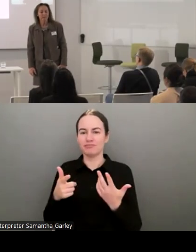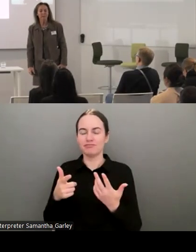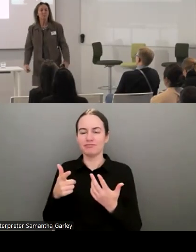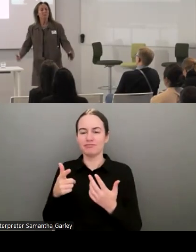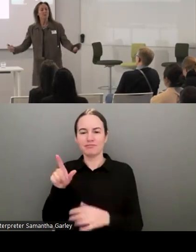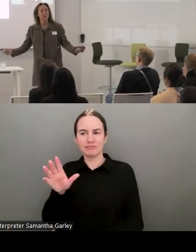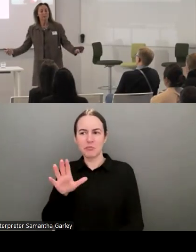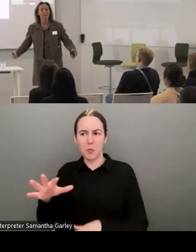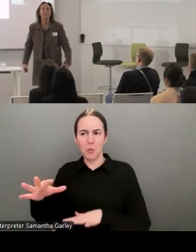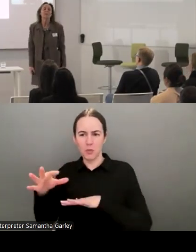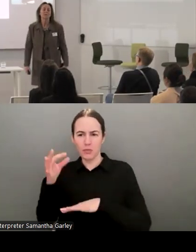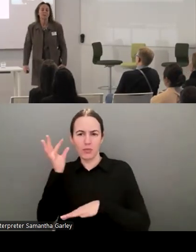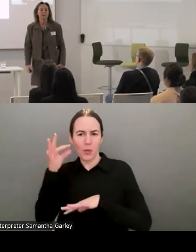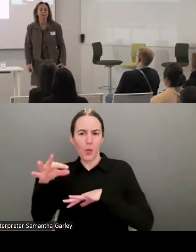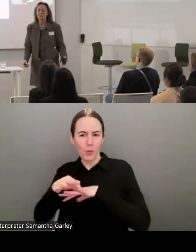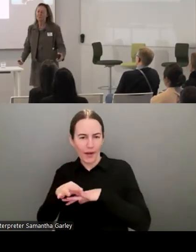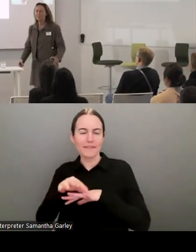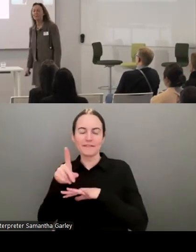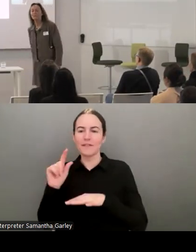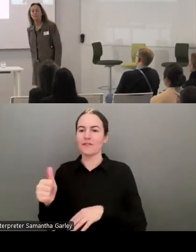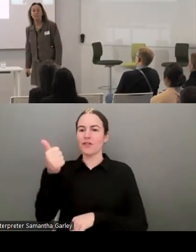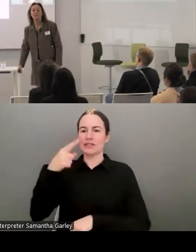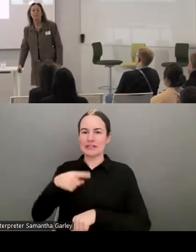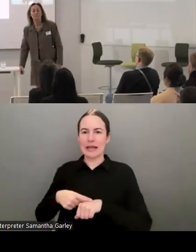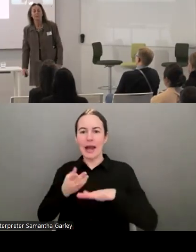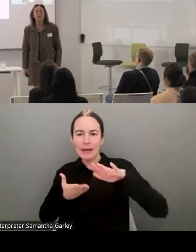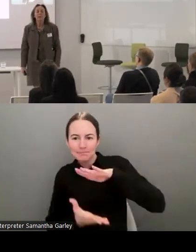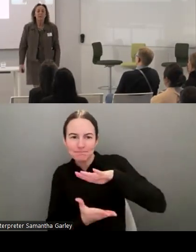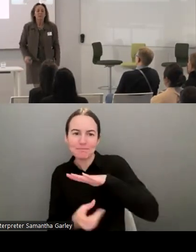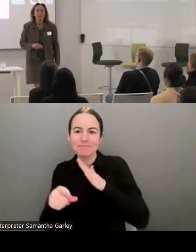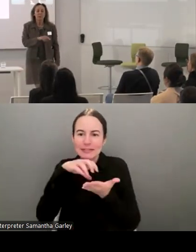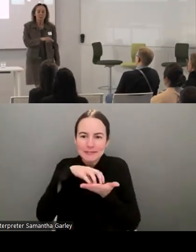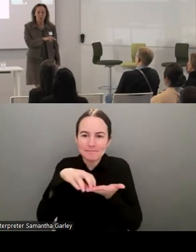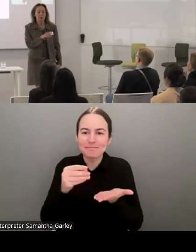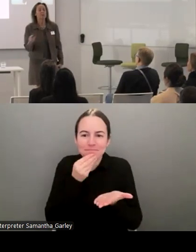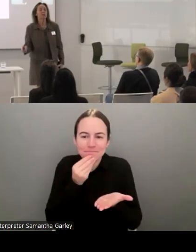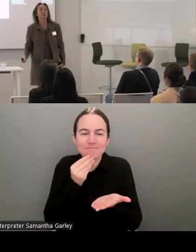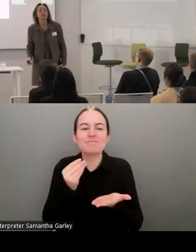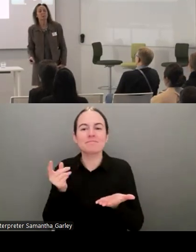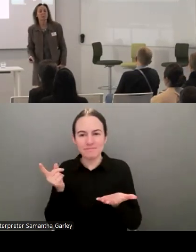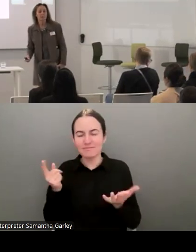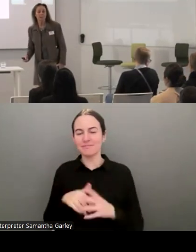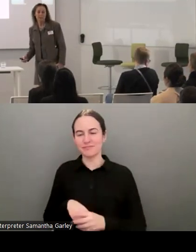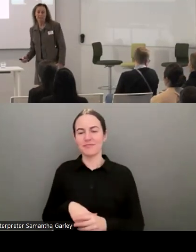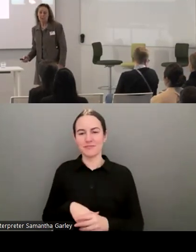So we're all eating it now on the fifth and also today on the 4th of February. So a very good connection into the next session,